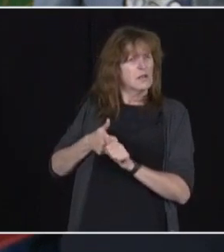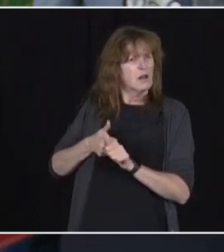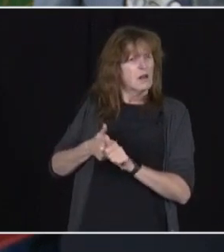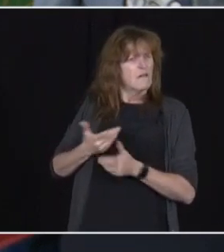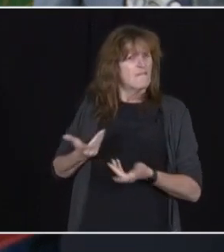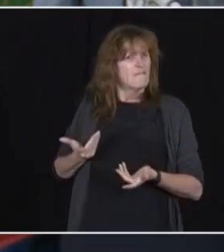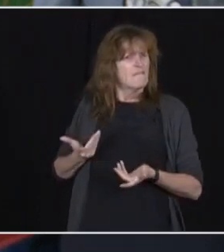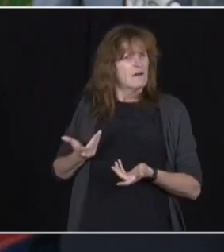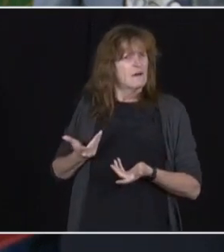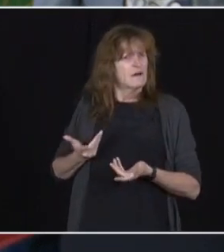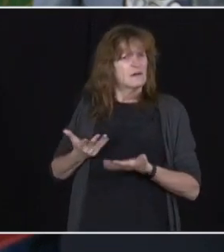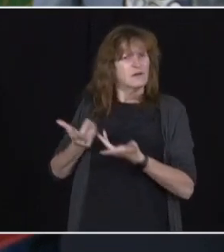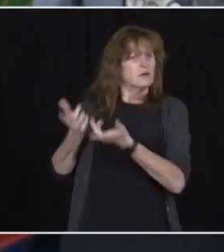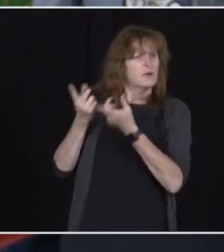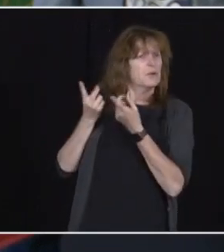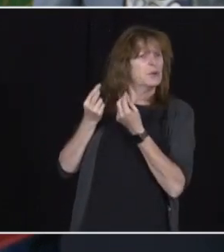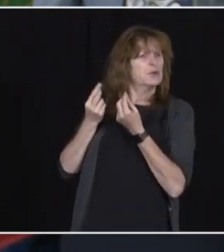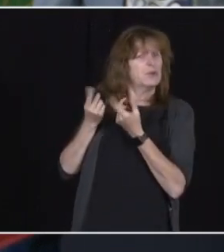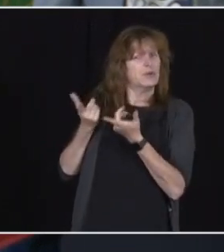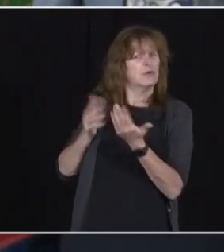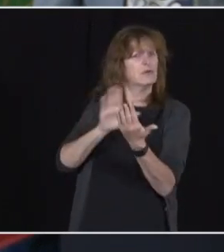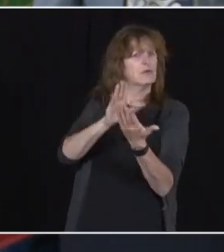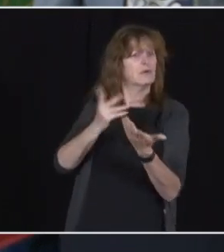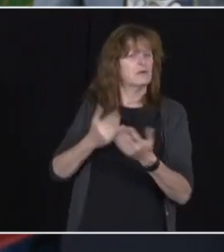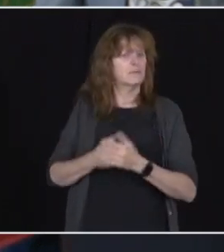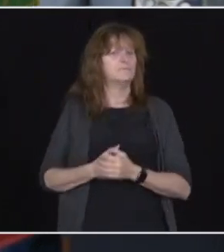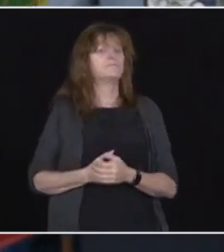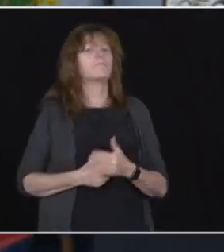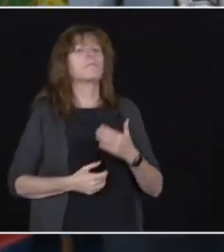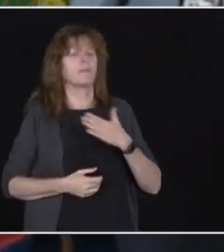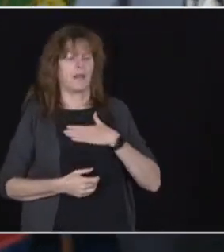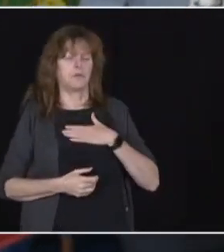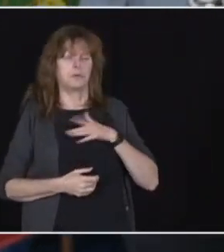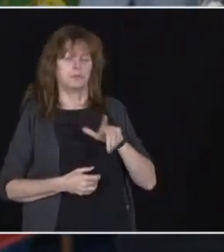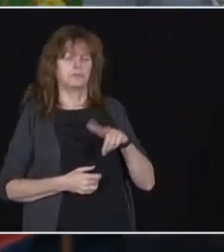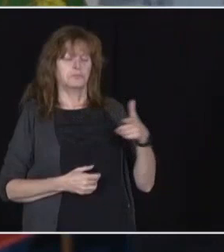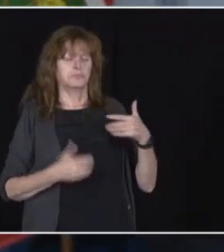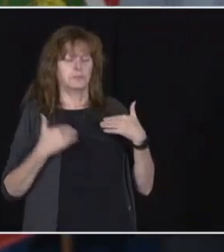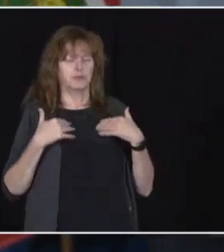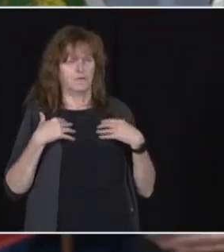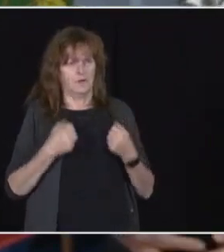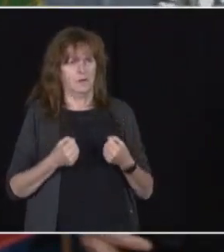What would you like to see your government due to addresses? I will hand us over to the Minister of Health.